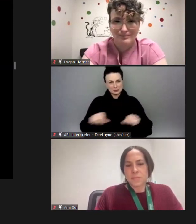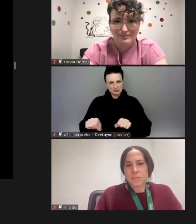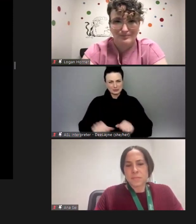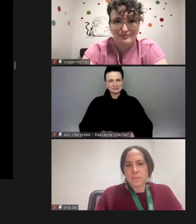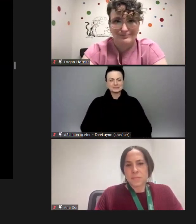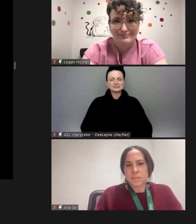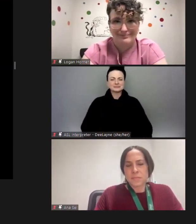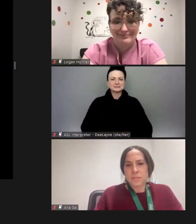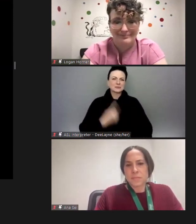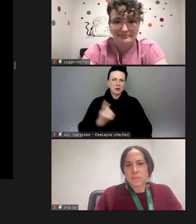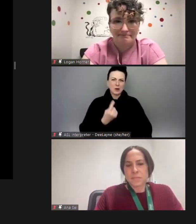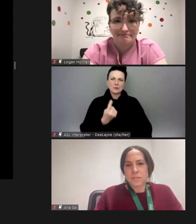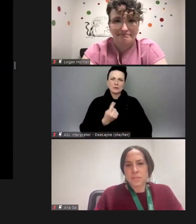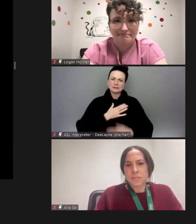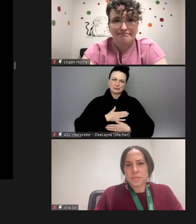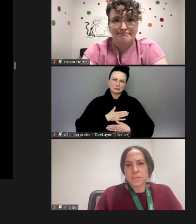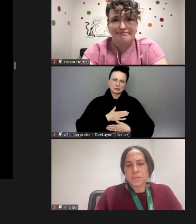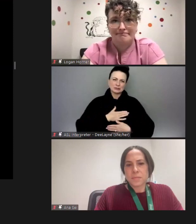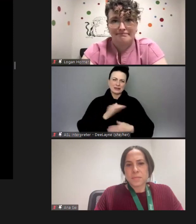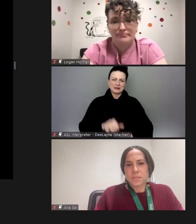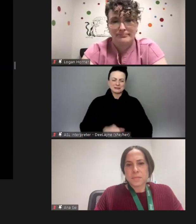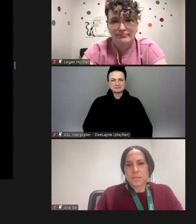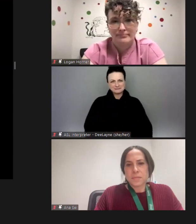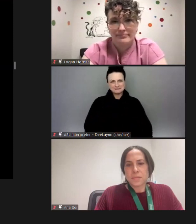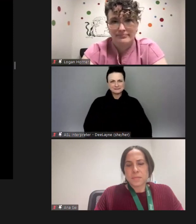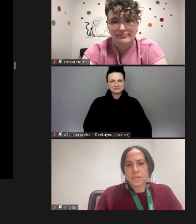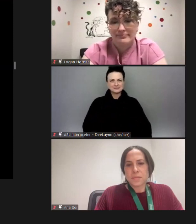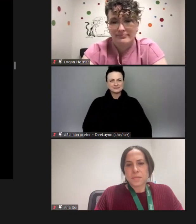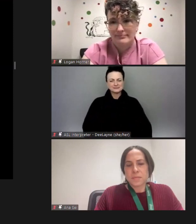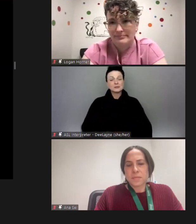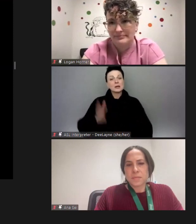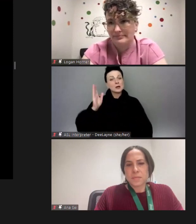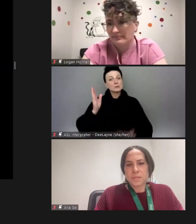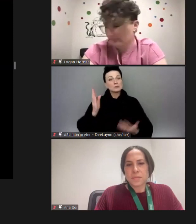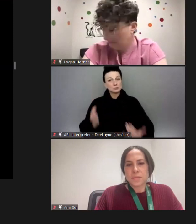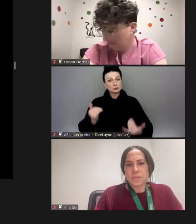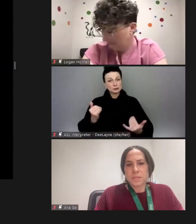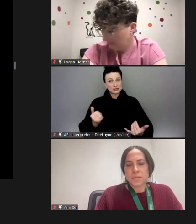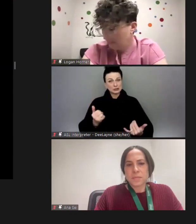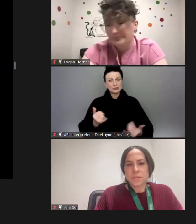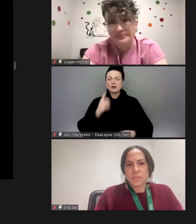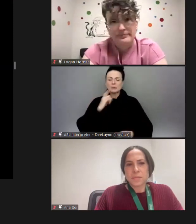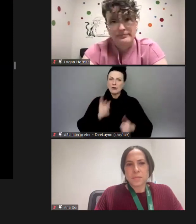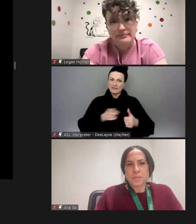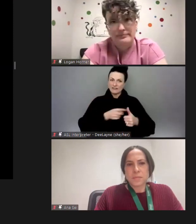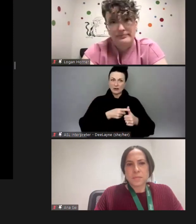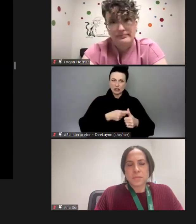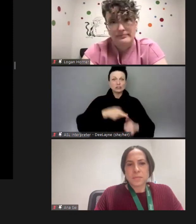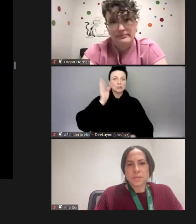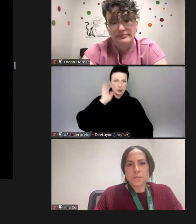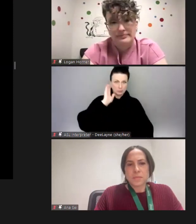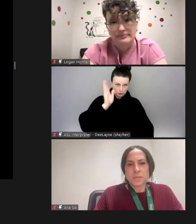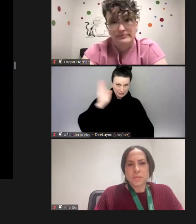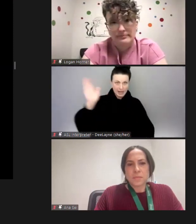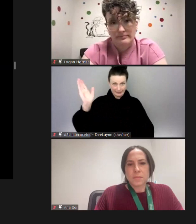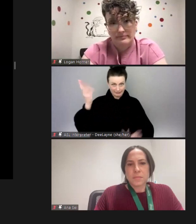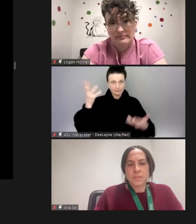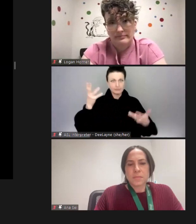always appreciate that our presenters are going to first give their